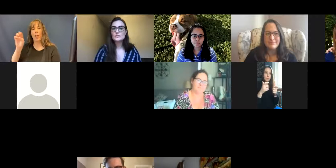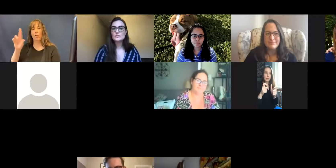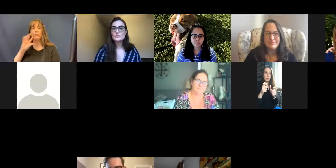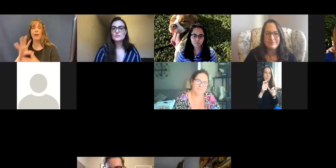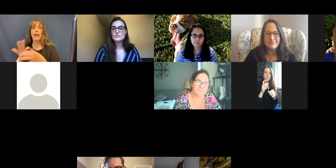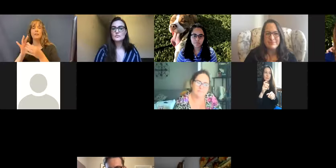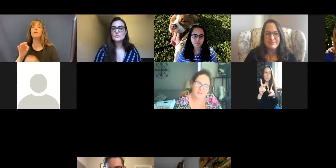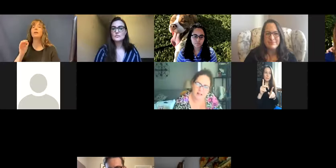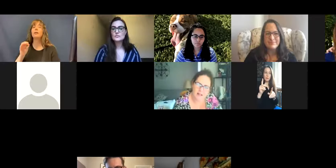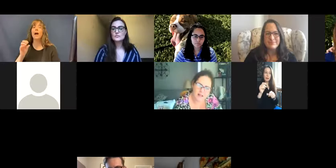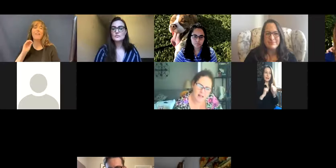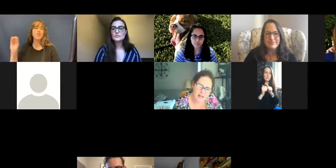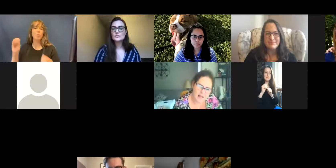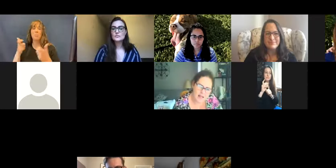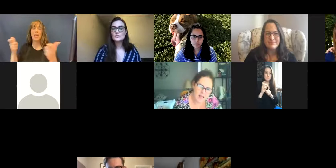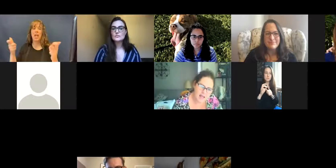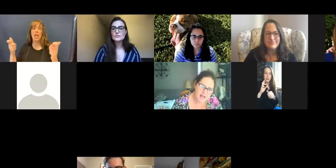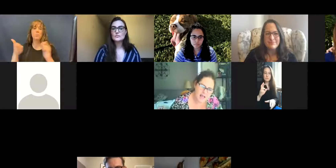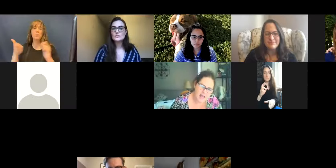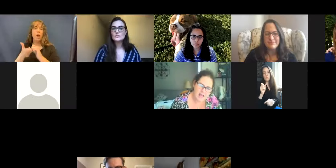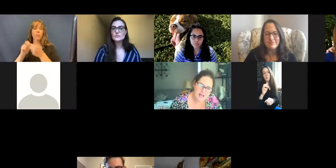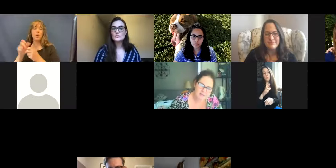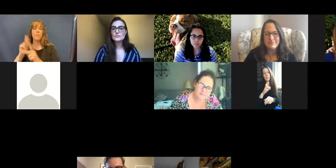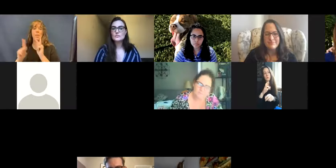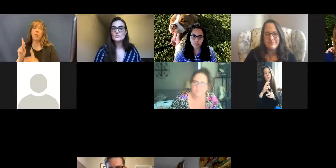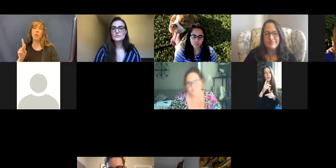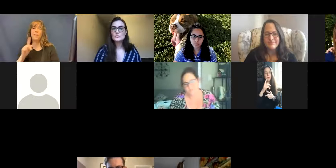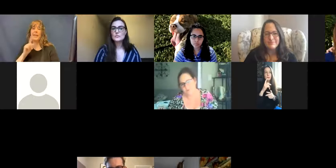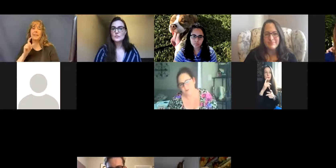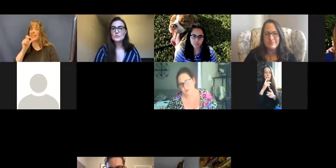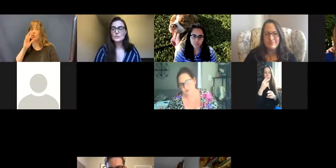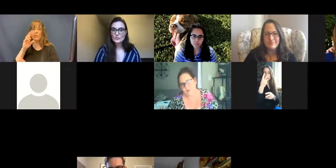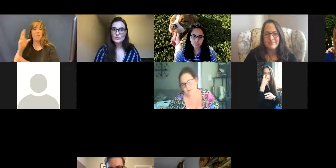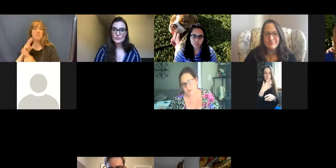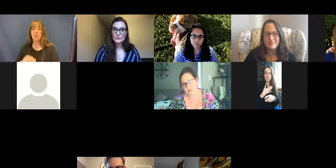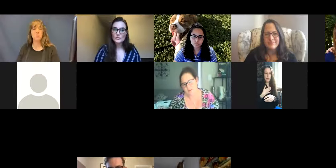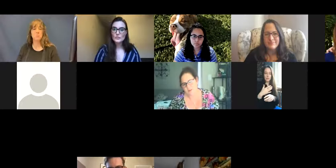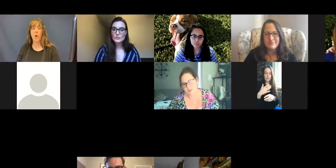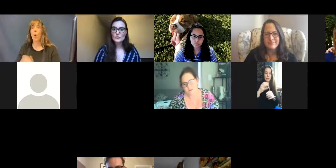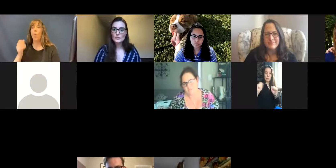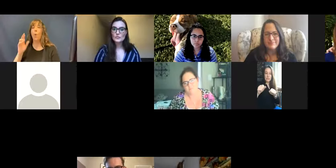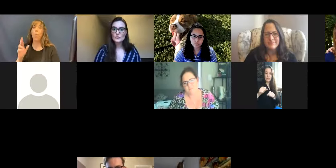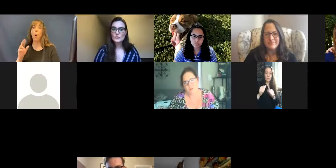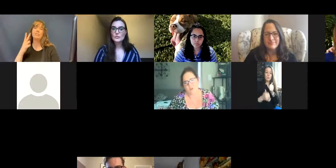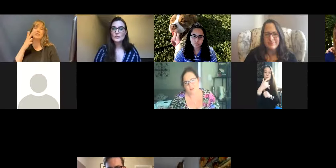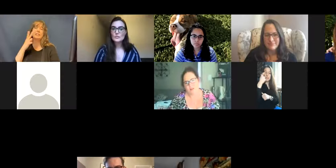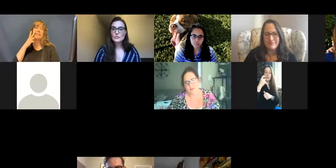a big problem with people acting disrespectful or, you know, doubting my ability mostly because